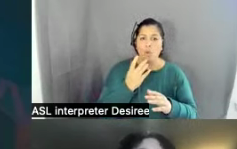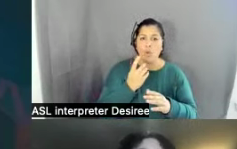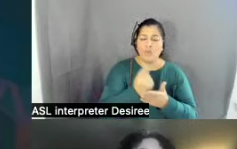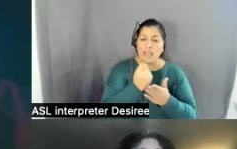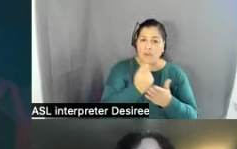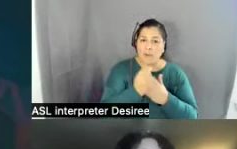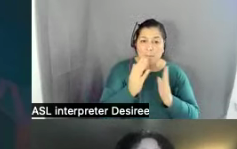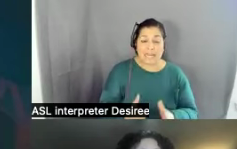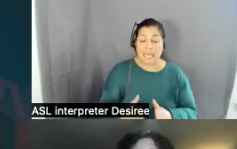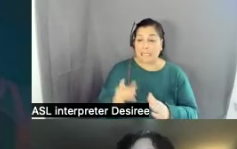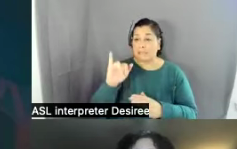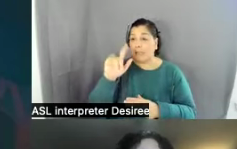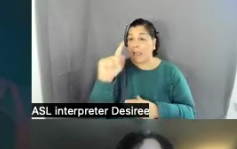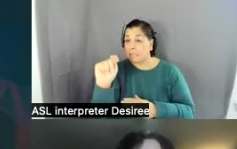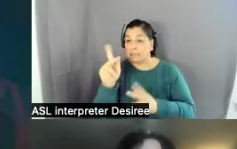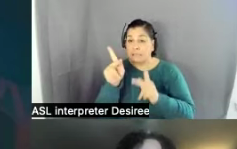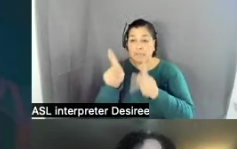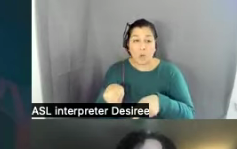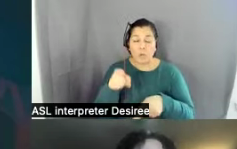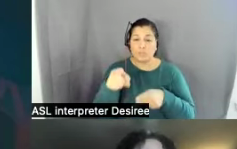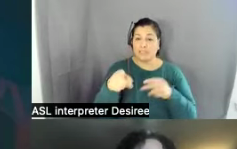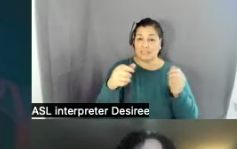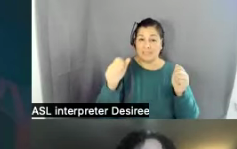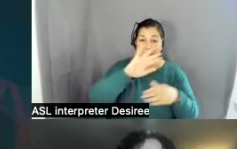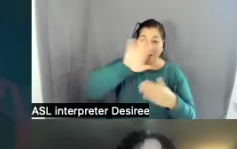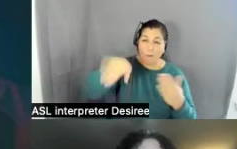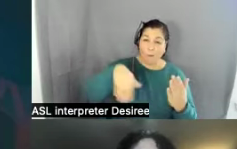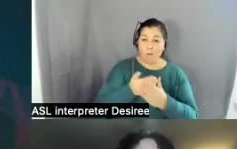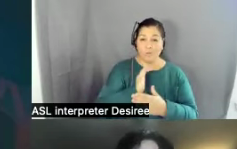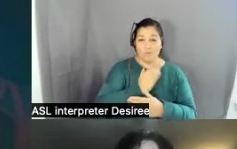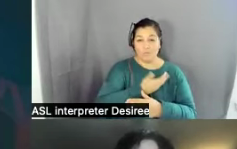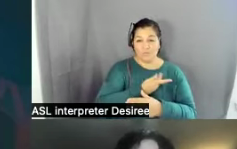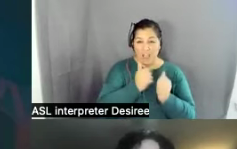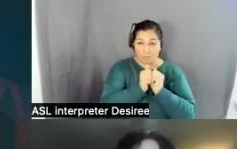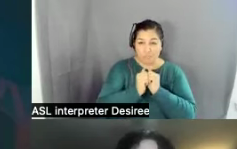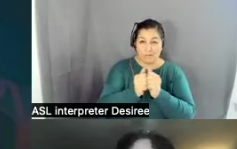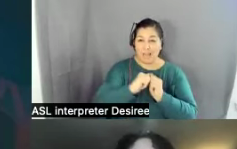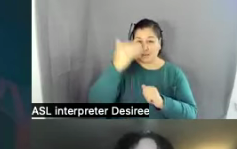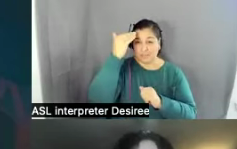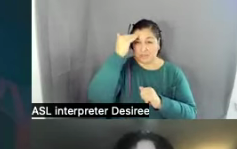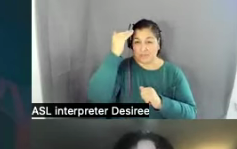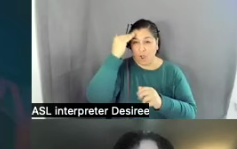and we bring all of that knowledge, in addition to the creative skills